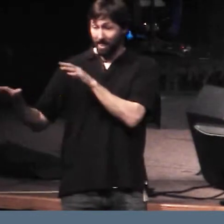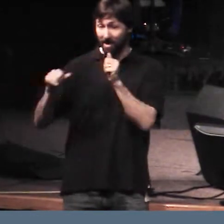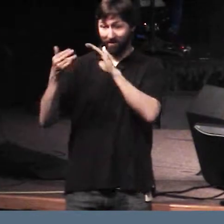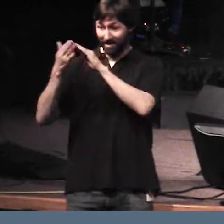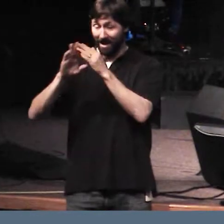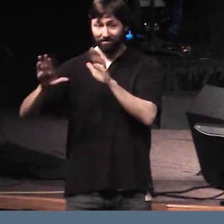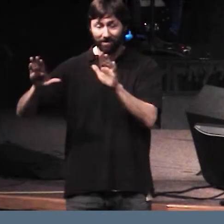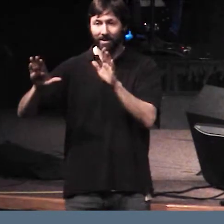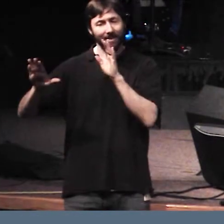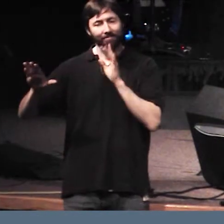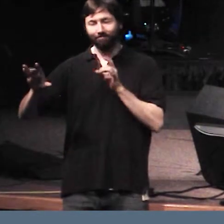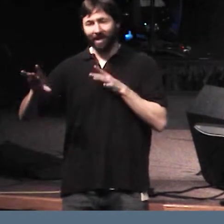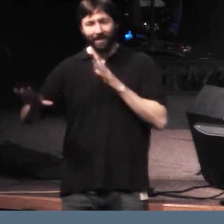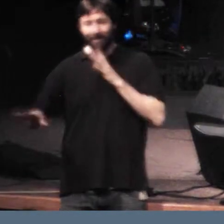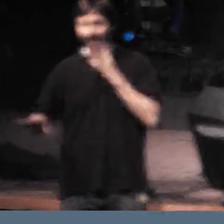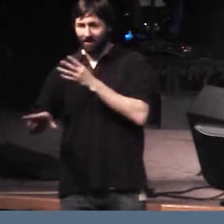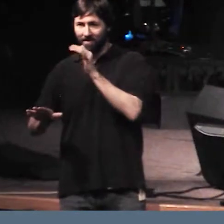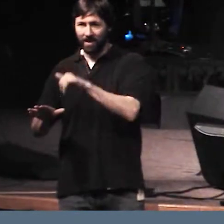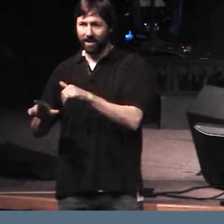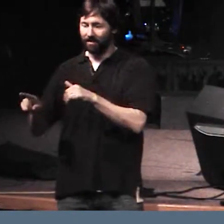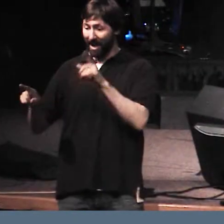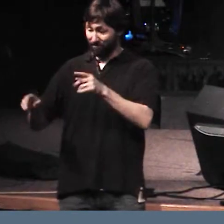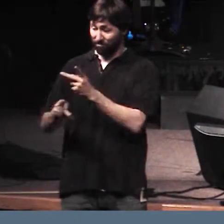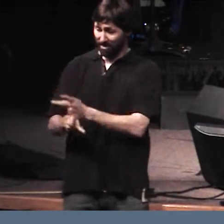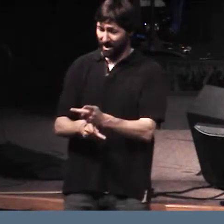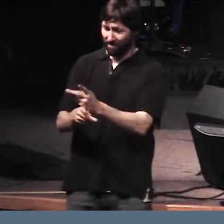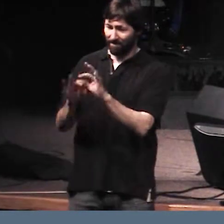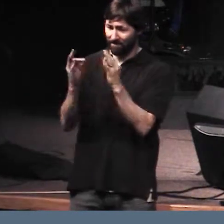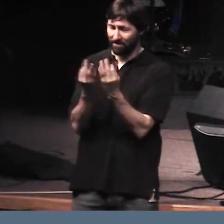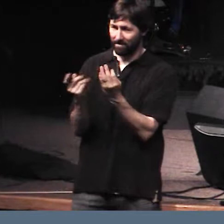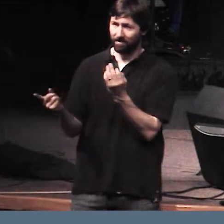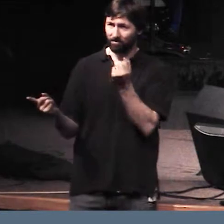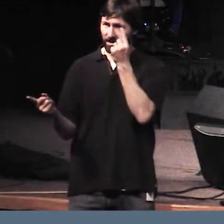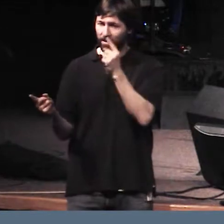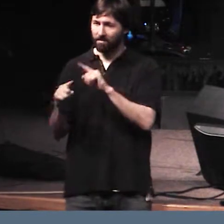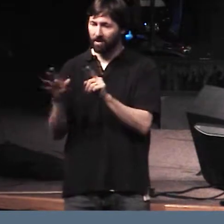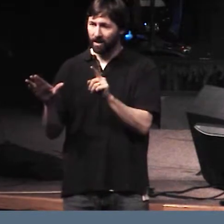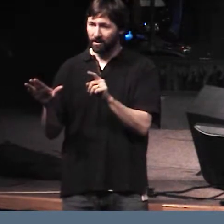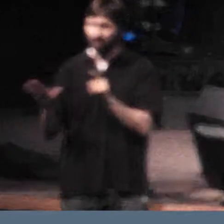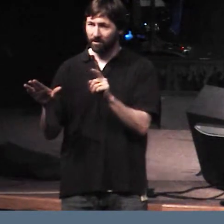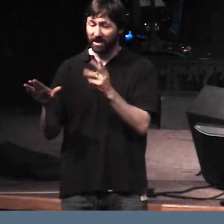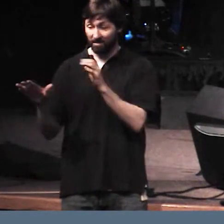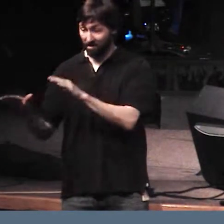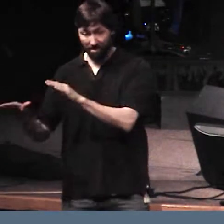although we hated that you have to take care of your family and so we realize okay he was leaving but it's not that he left town